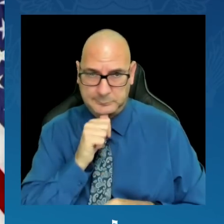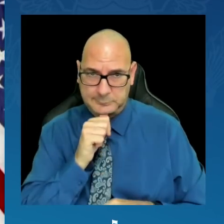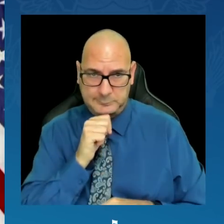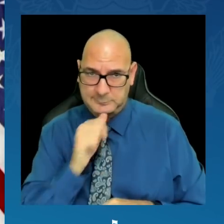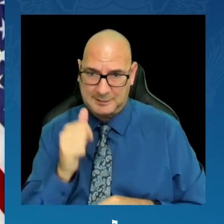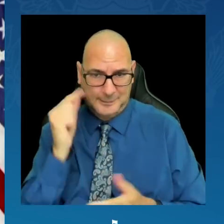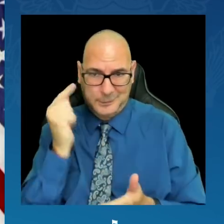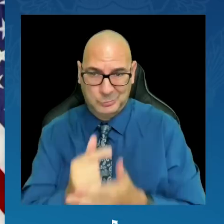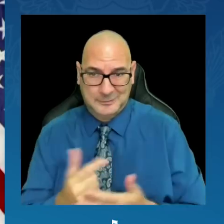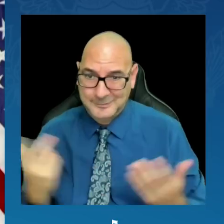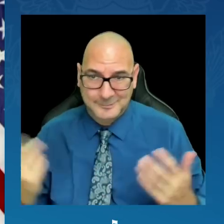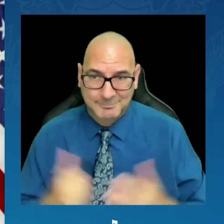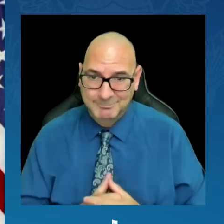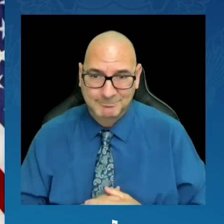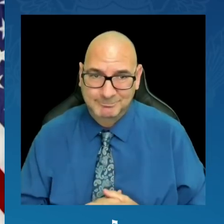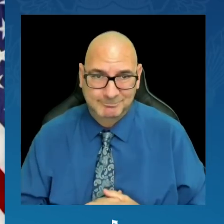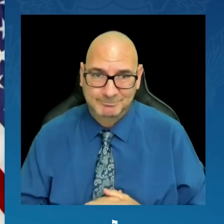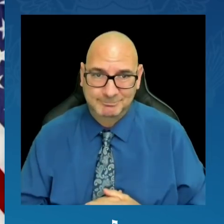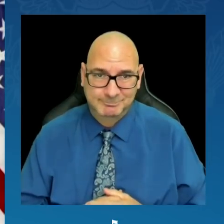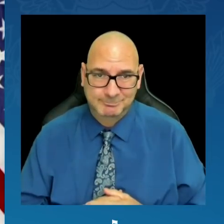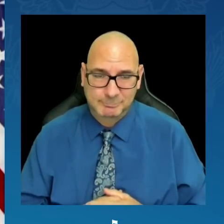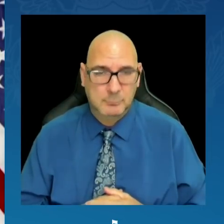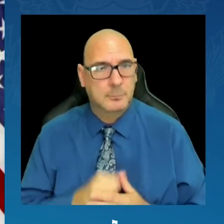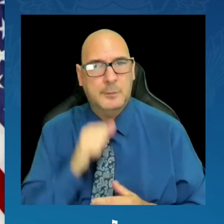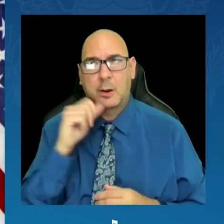It is not something that just happens --